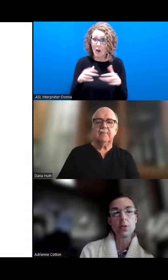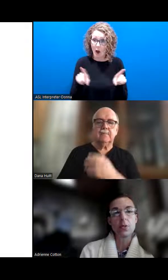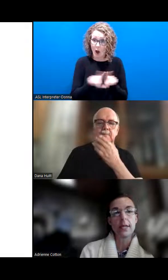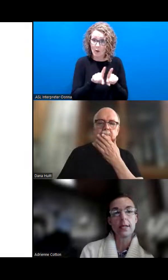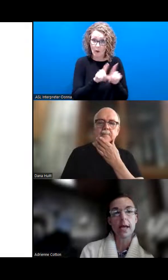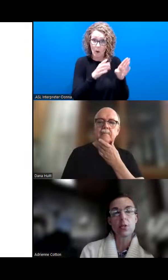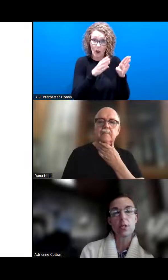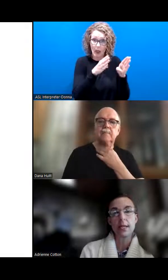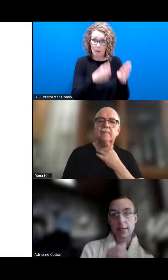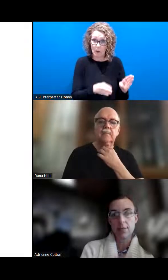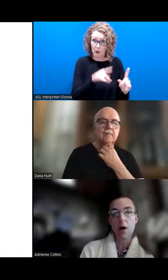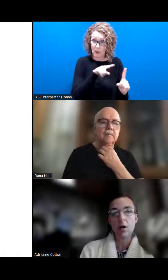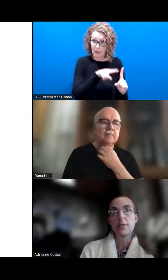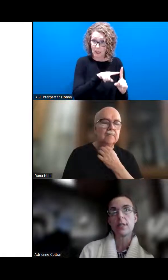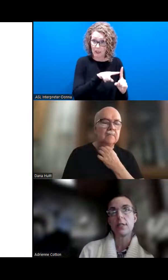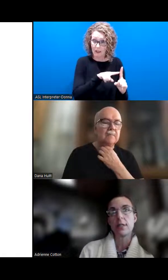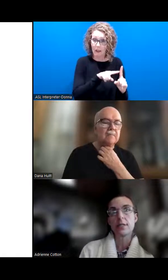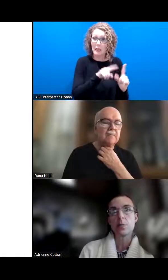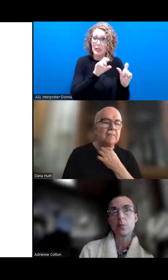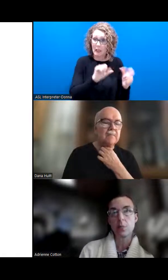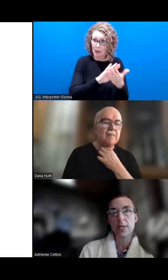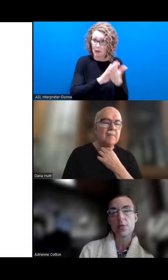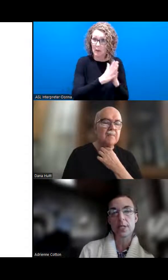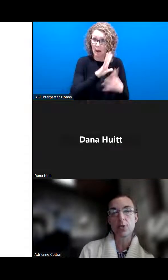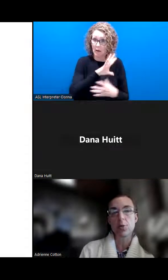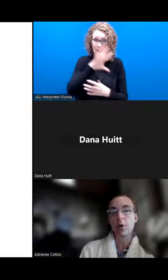money and make a living while doing that? Because if you would, I think I've